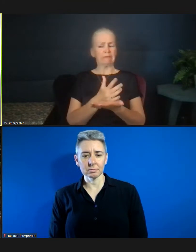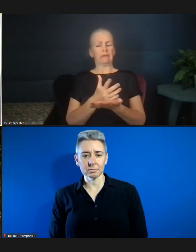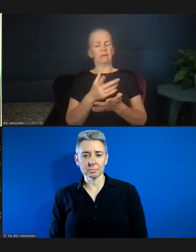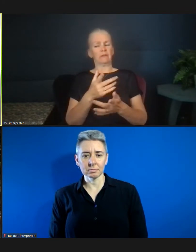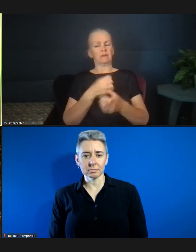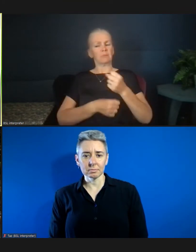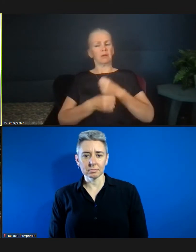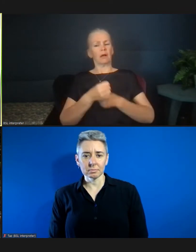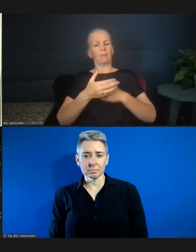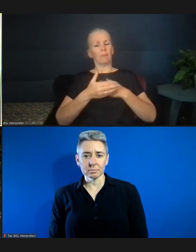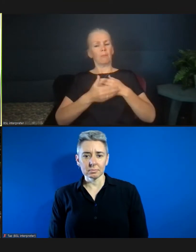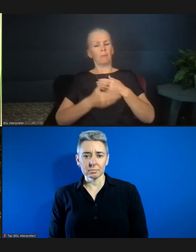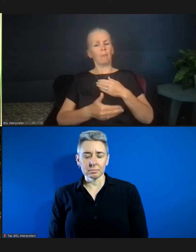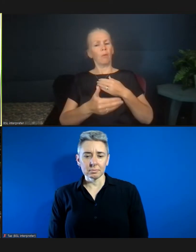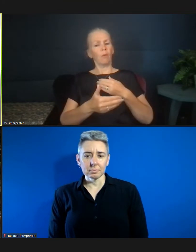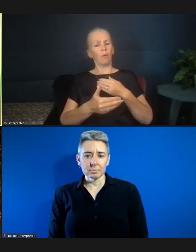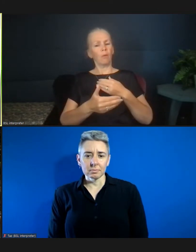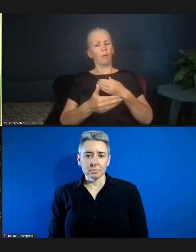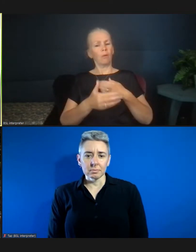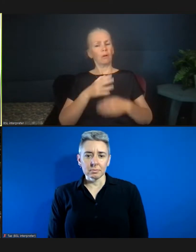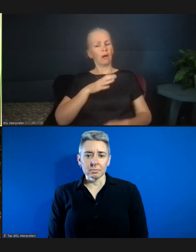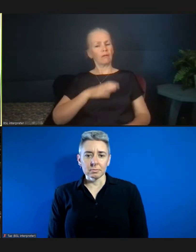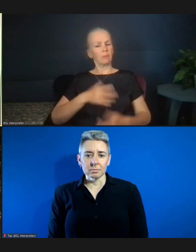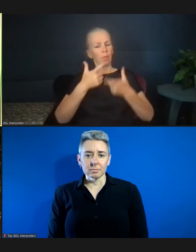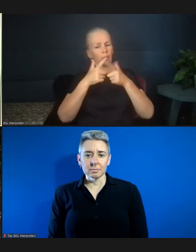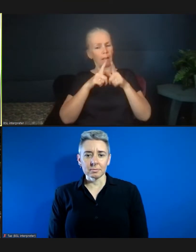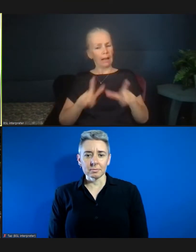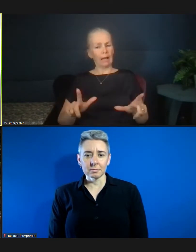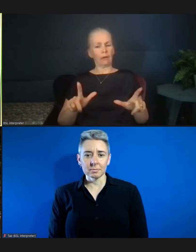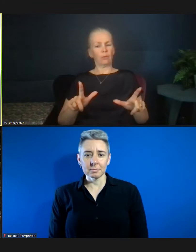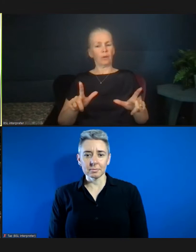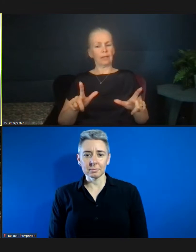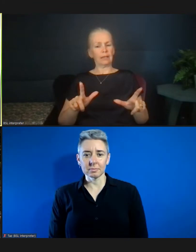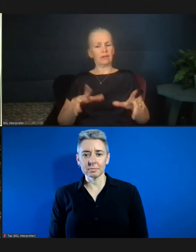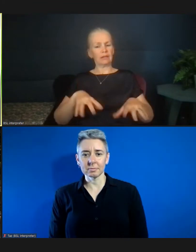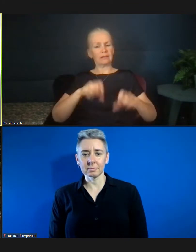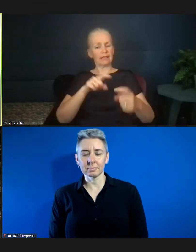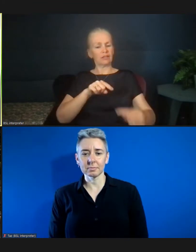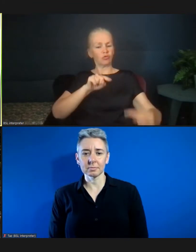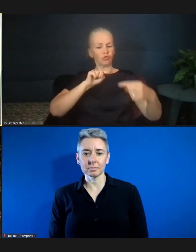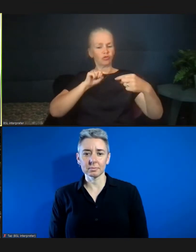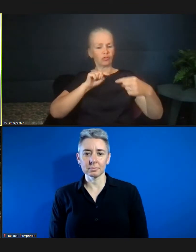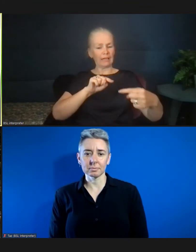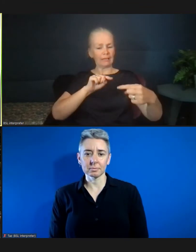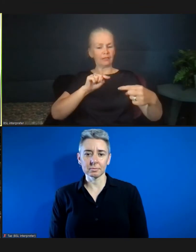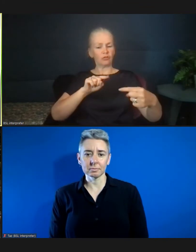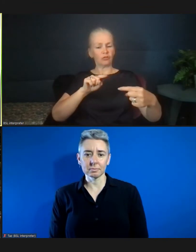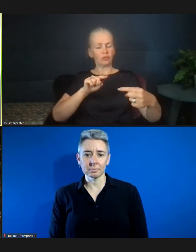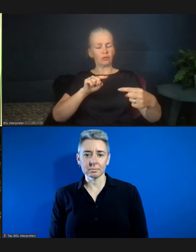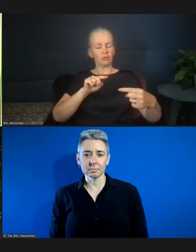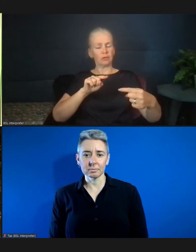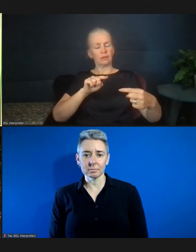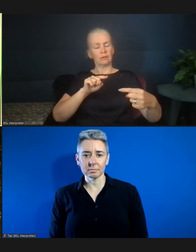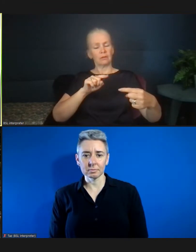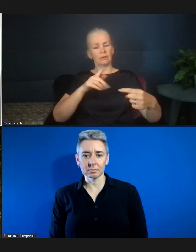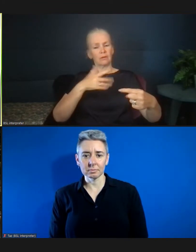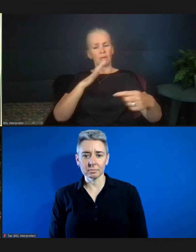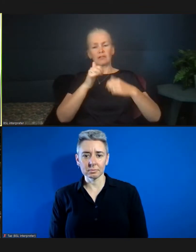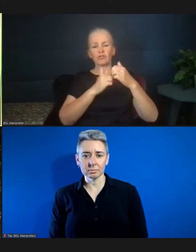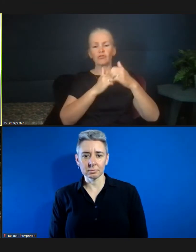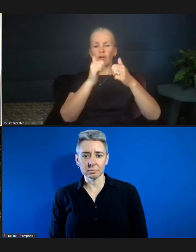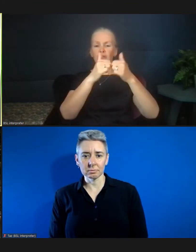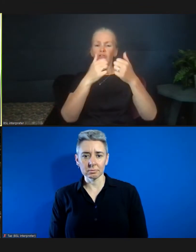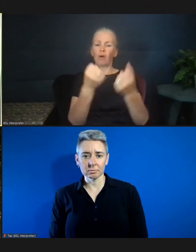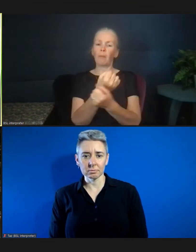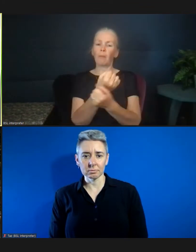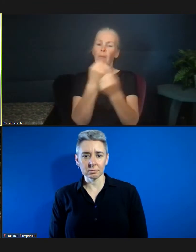more comfortable with the language that can start to challenge the structures of power and privilege